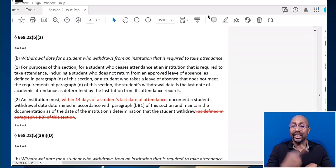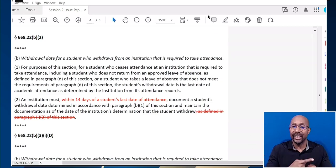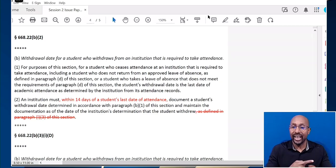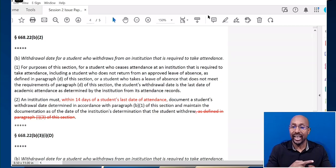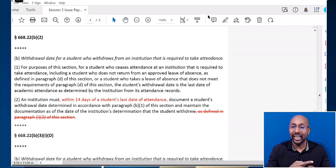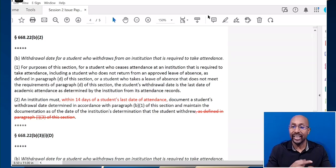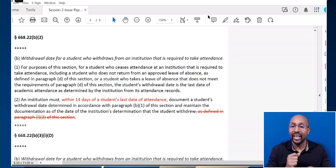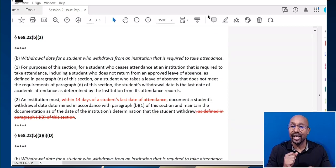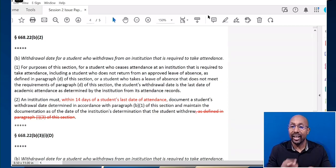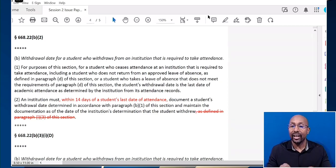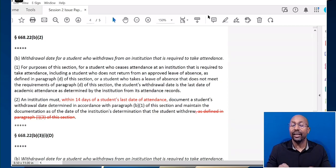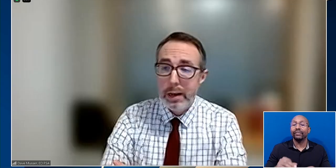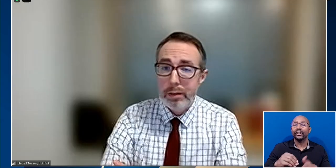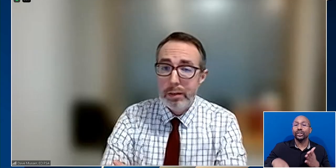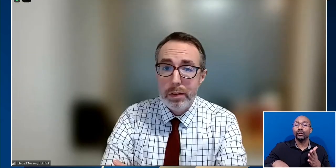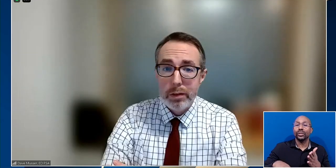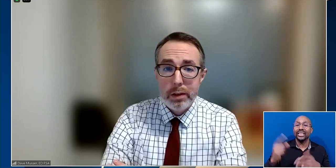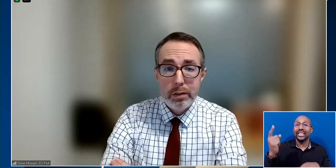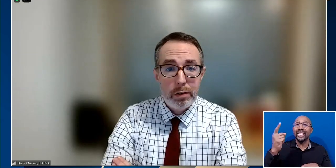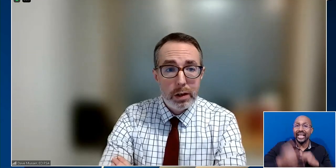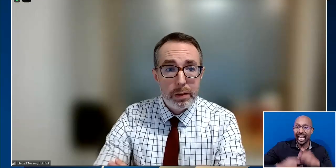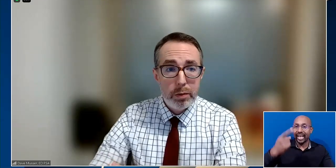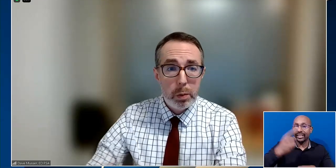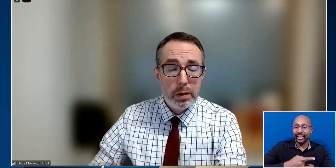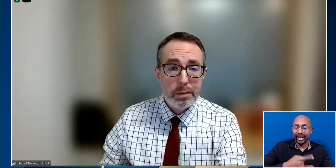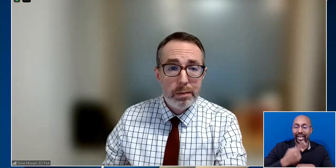And I'll pause there again and ask if there's any discussion on this point.